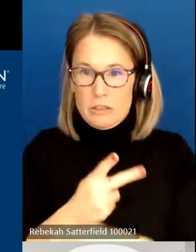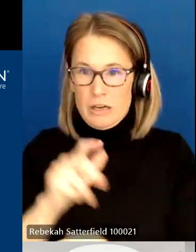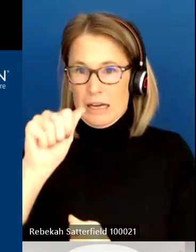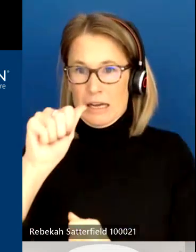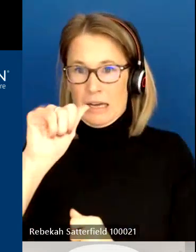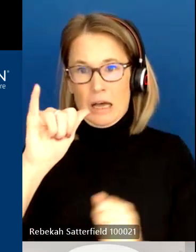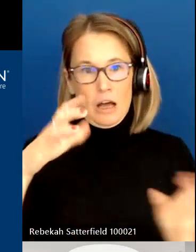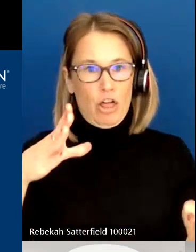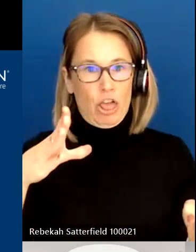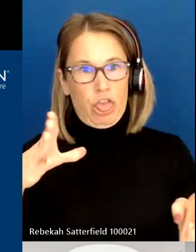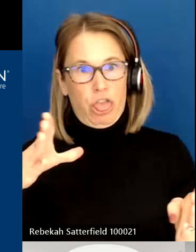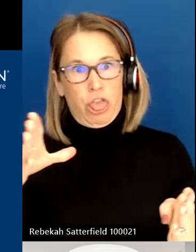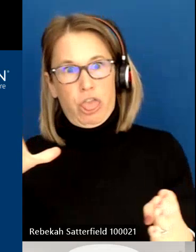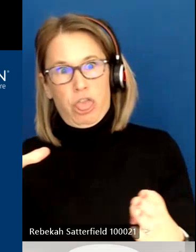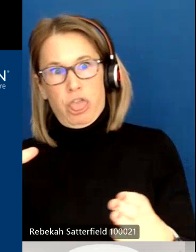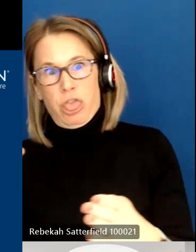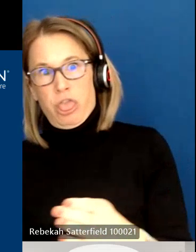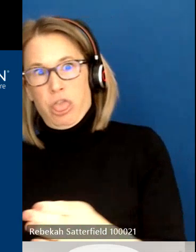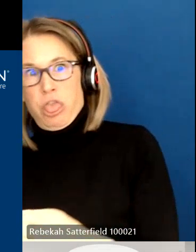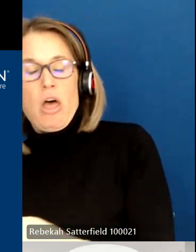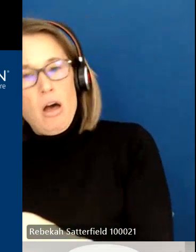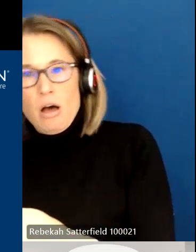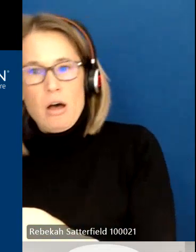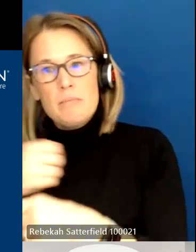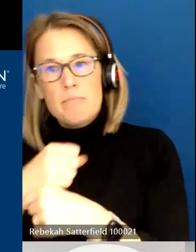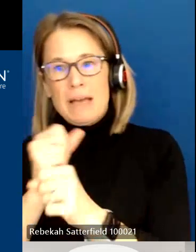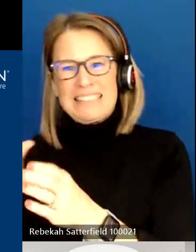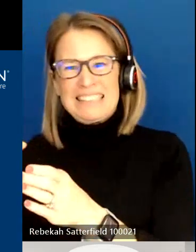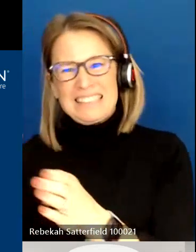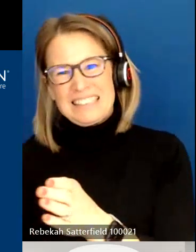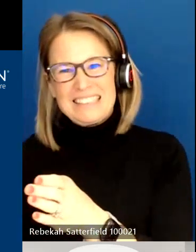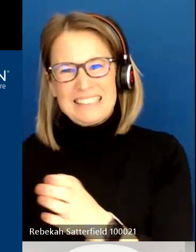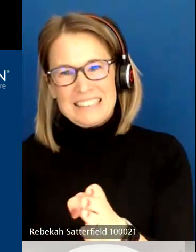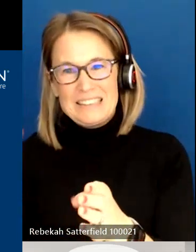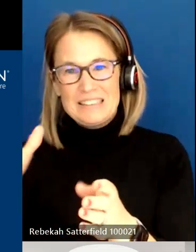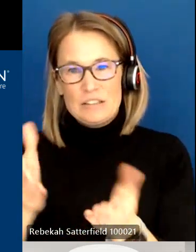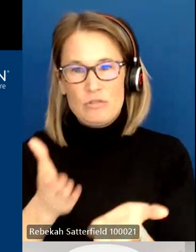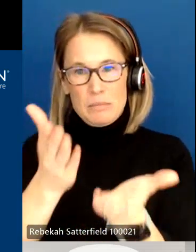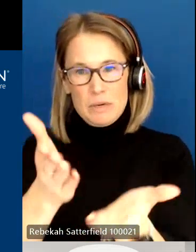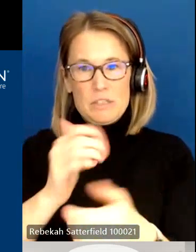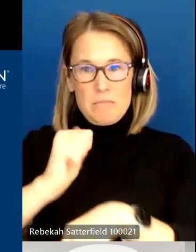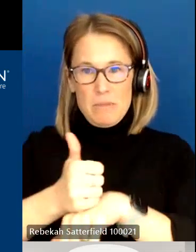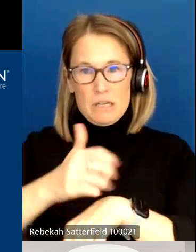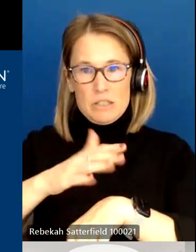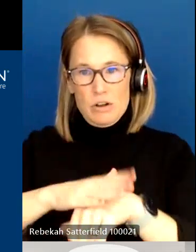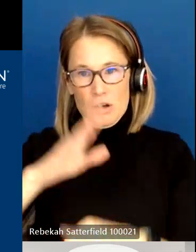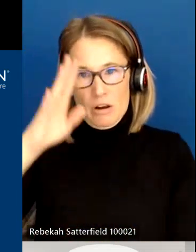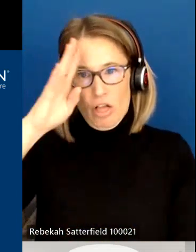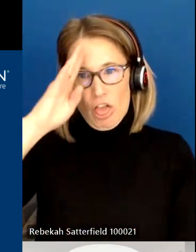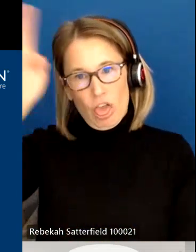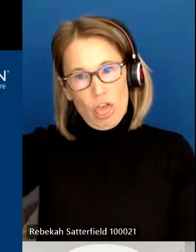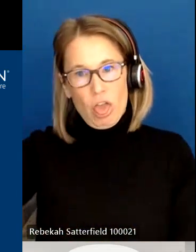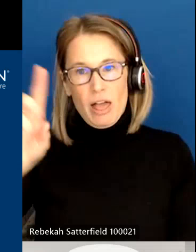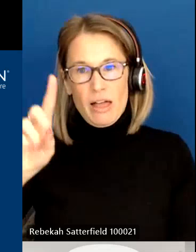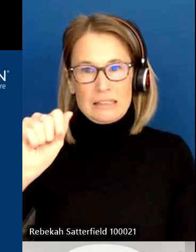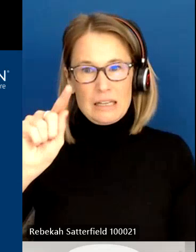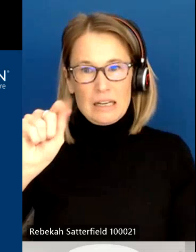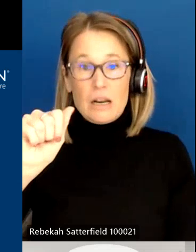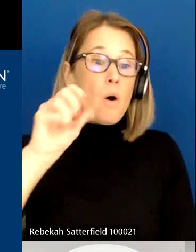um making disperate recommendations based on um you know suspect data or or or even a clinician